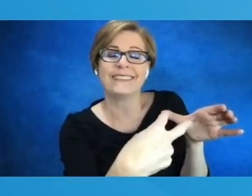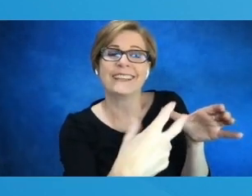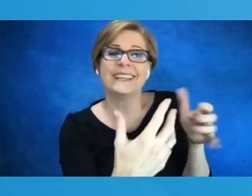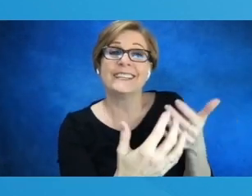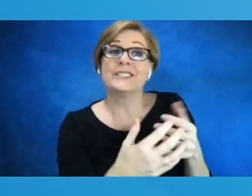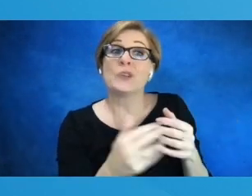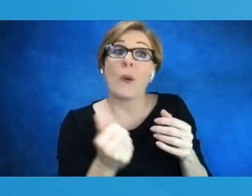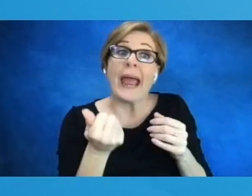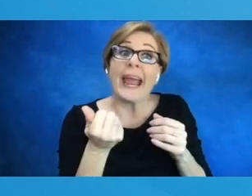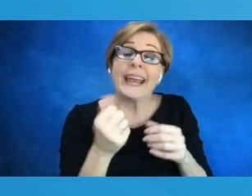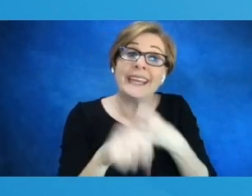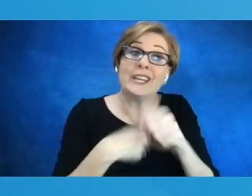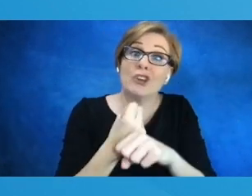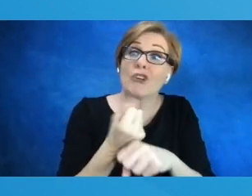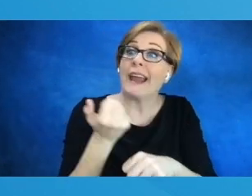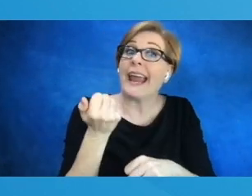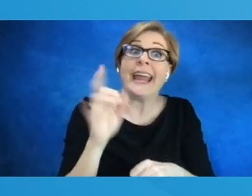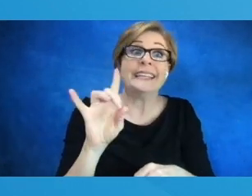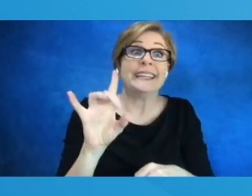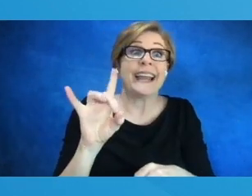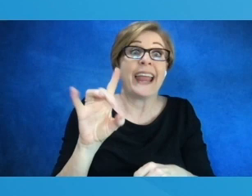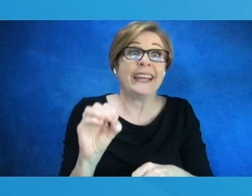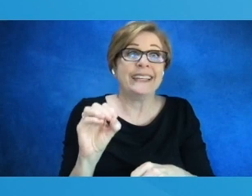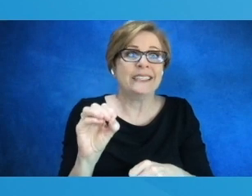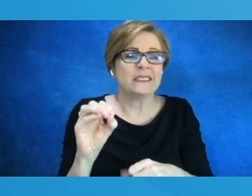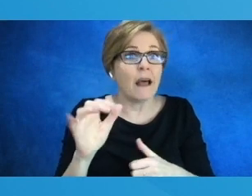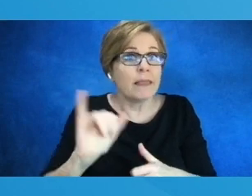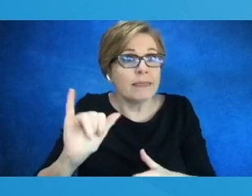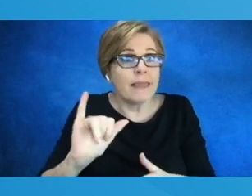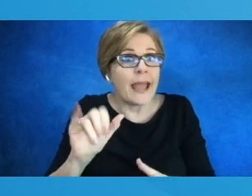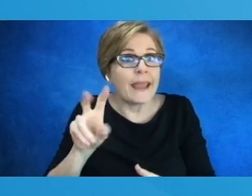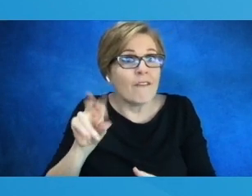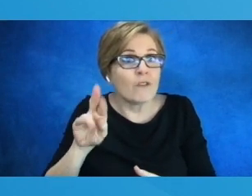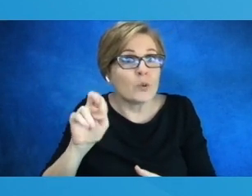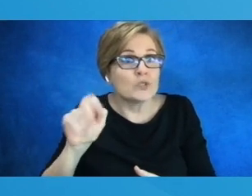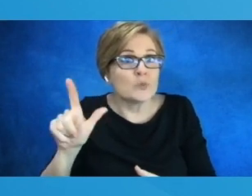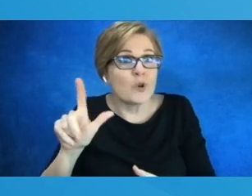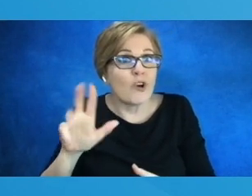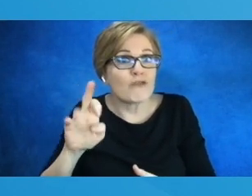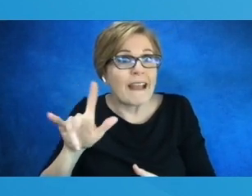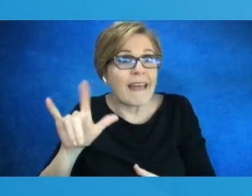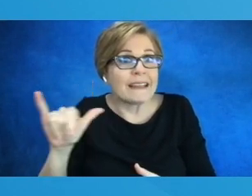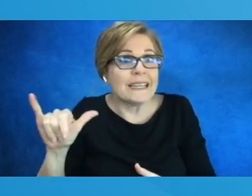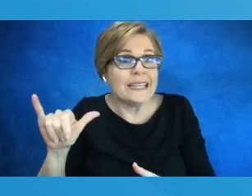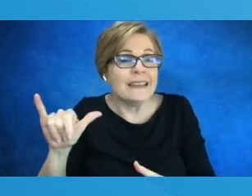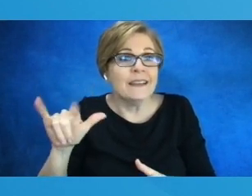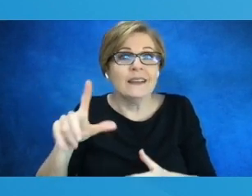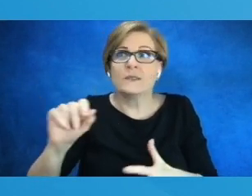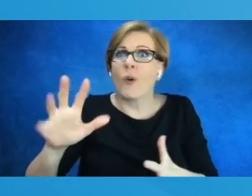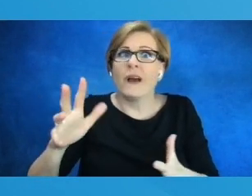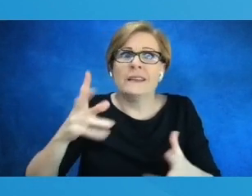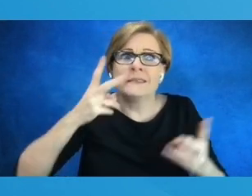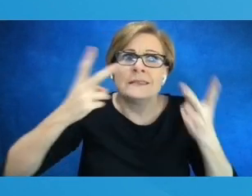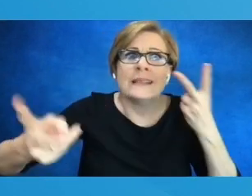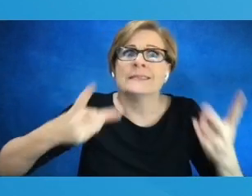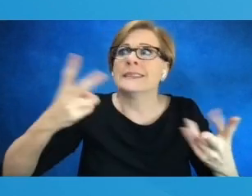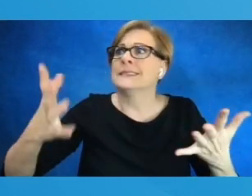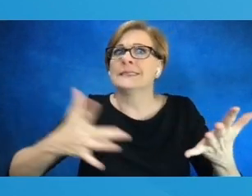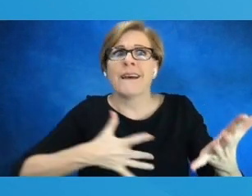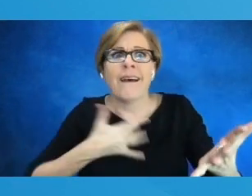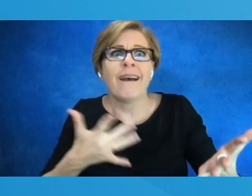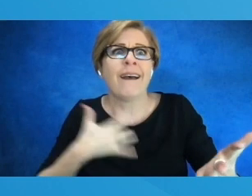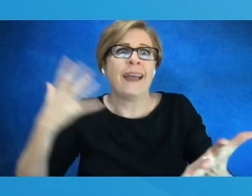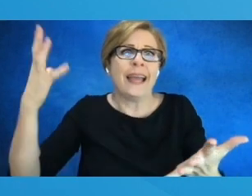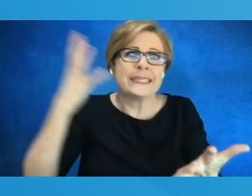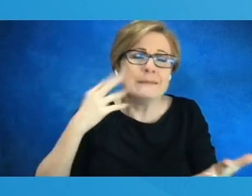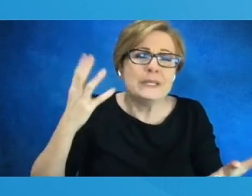Not only was there the painting but also fences and kind of brush as well to make it really